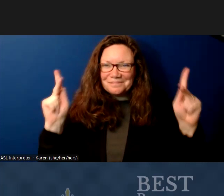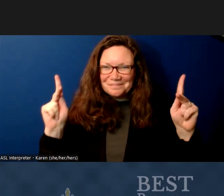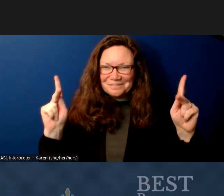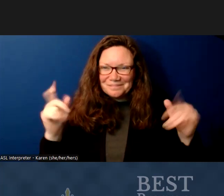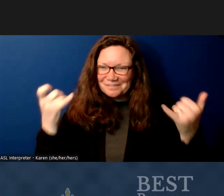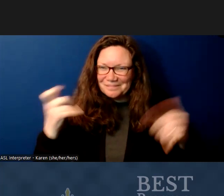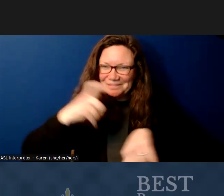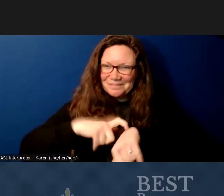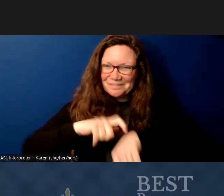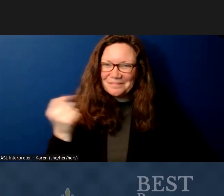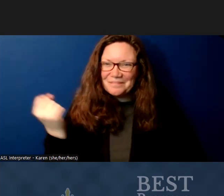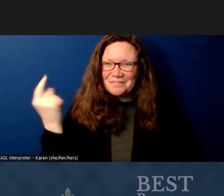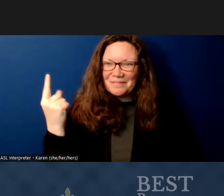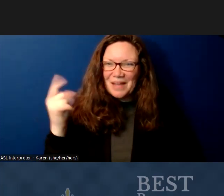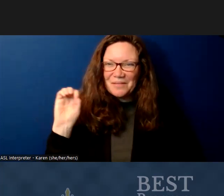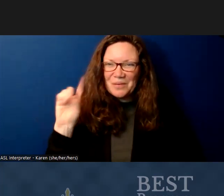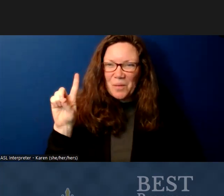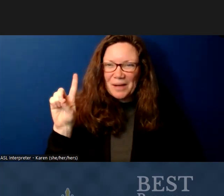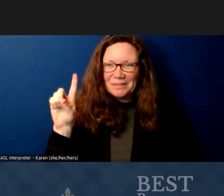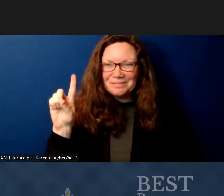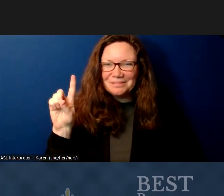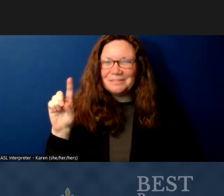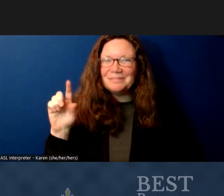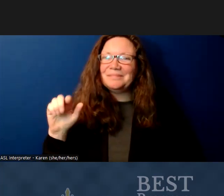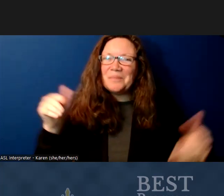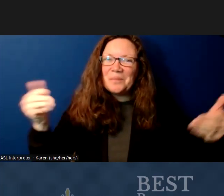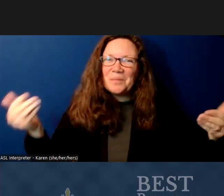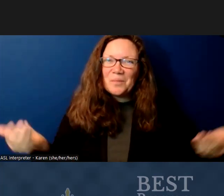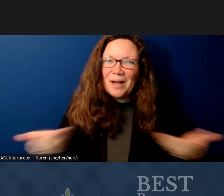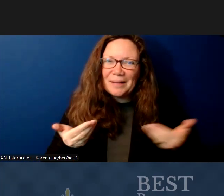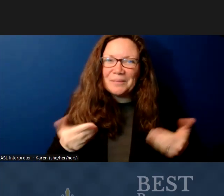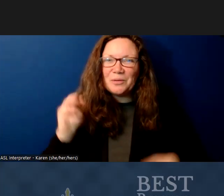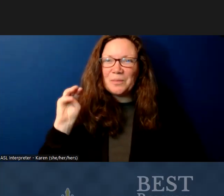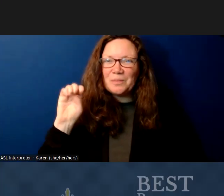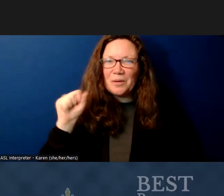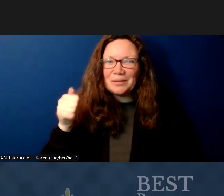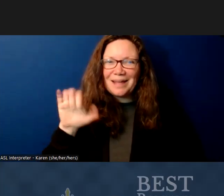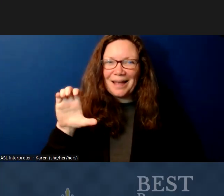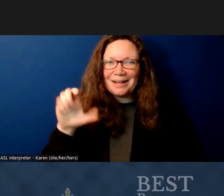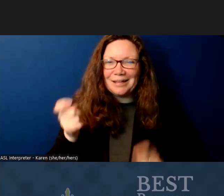Good morning everyone, and welcome to our Mosaic Change Agent Network forum for February 5th.